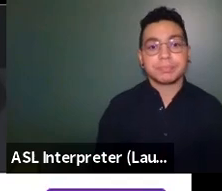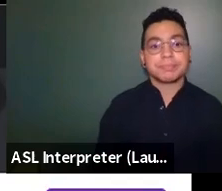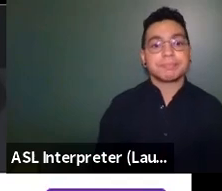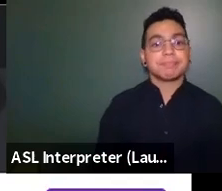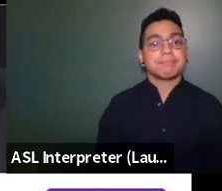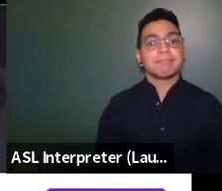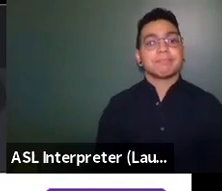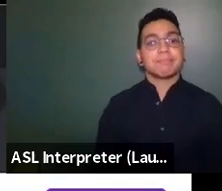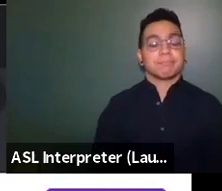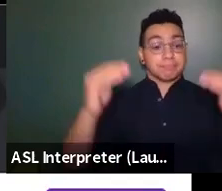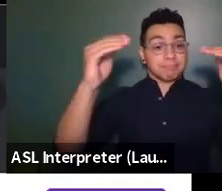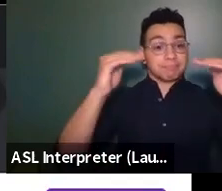ESD 112 - Katherine Livick: And now this is kind of a newer